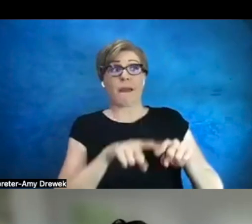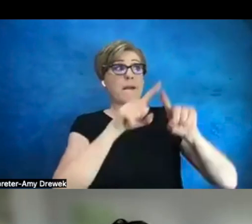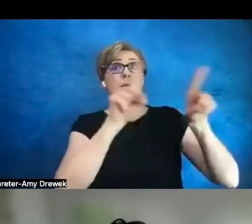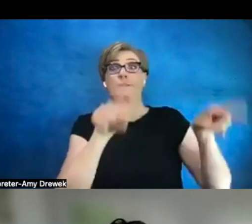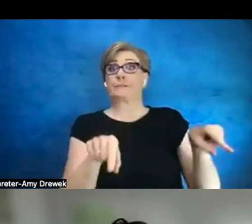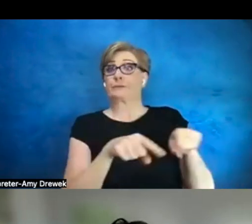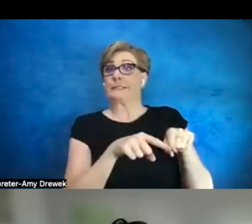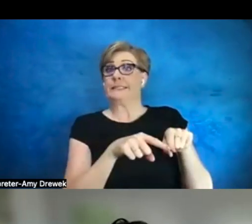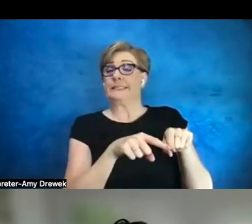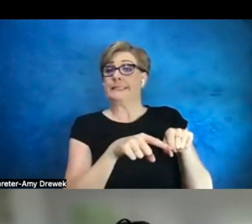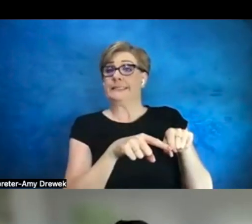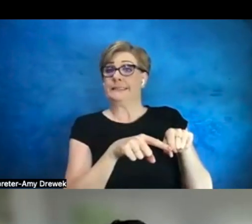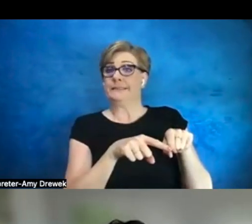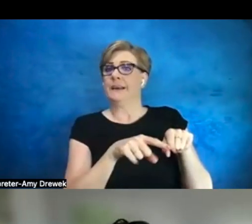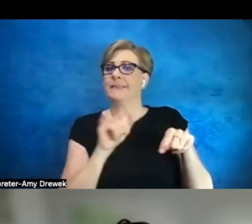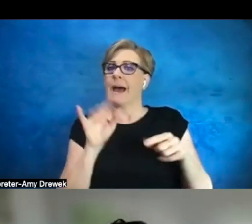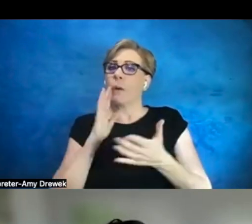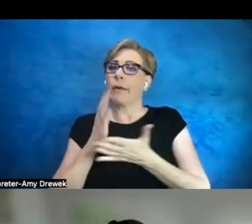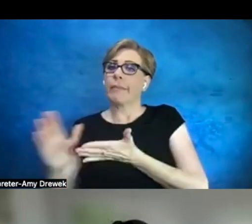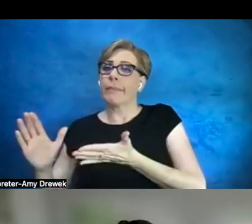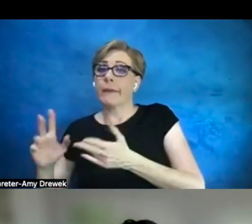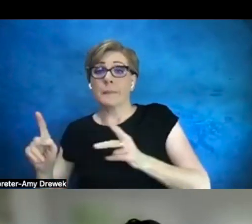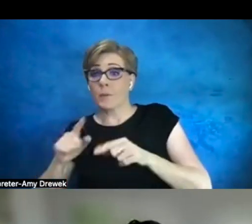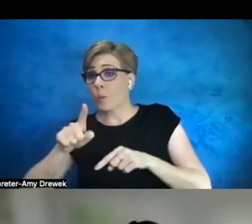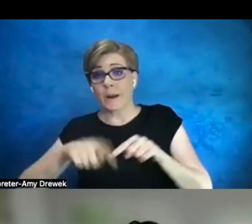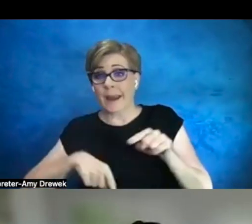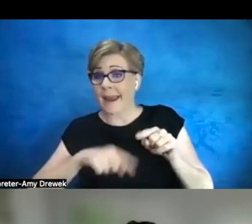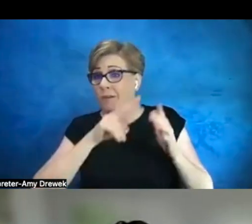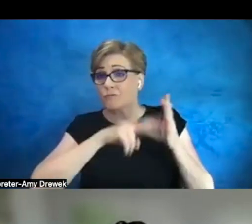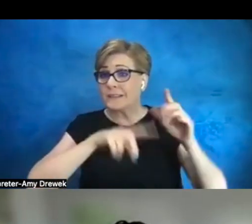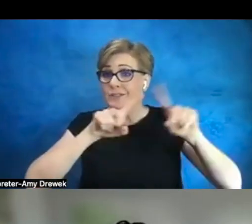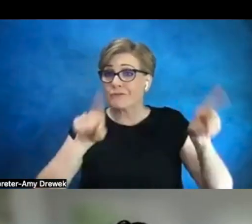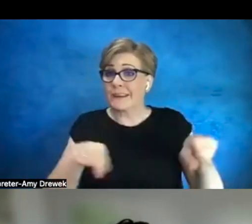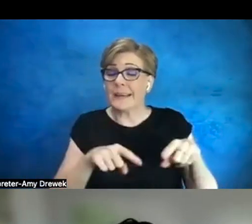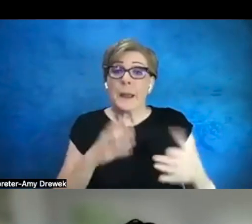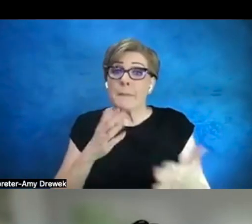folks who can't read the screen for some reason, right? Maybe your screen is too small. Maybe your